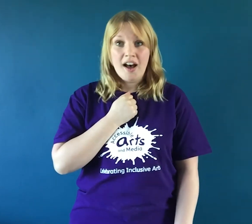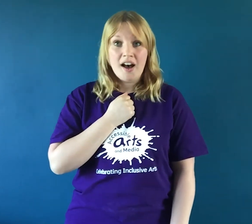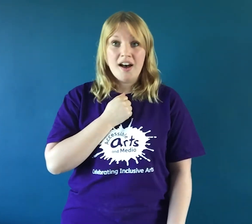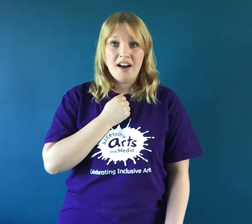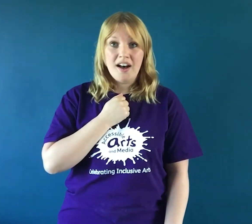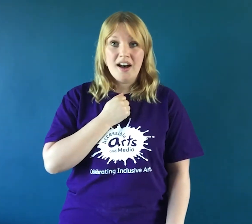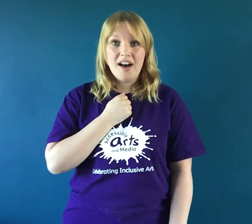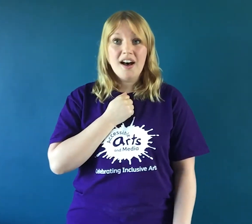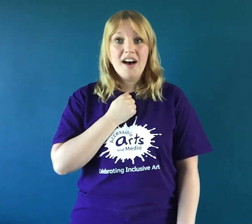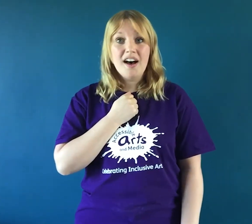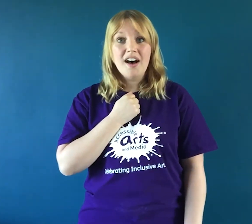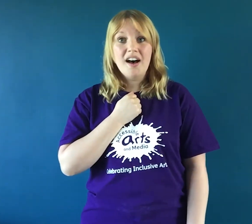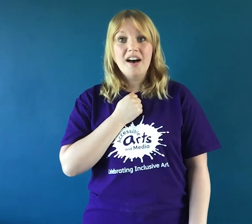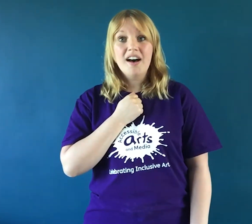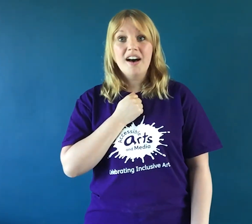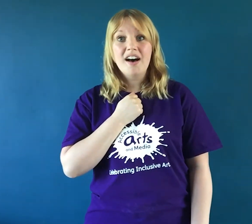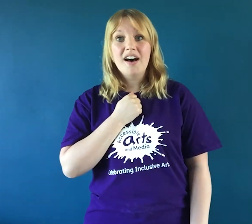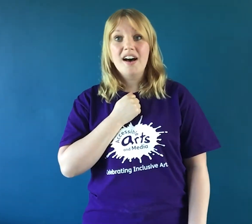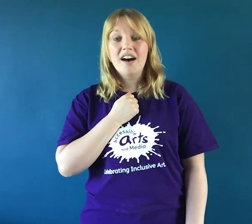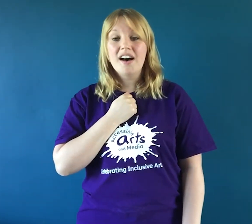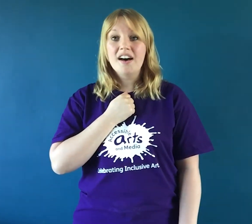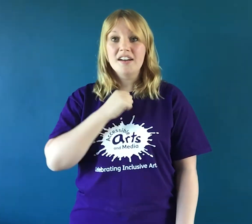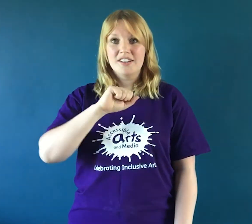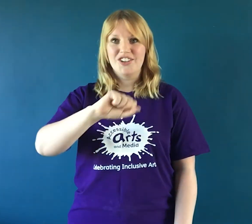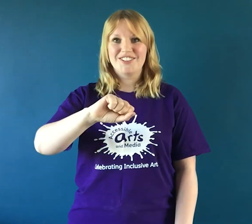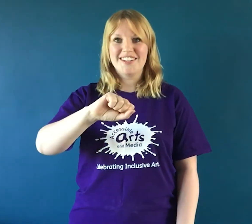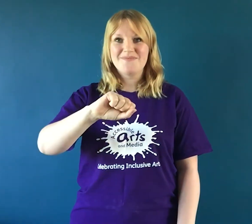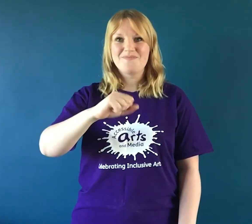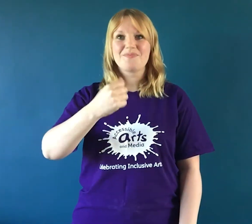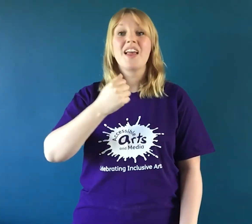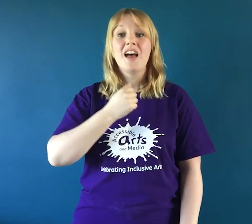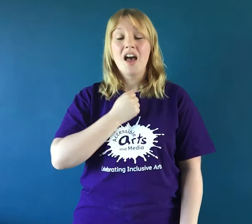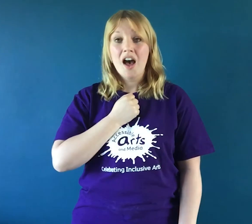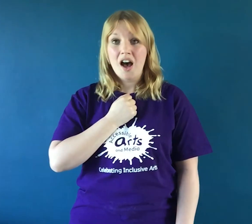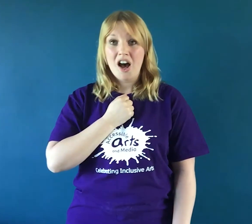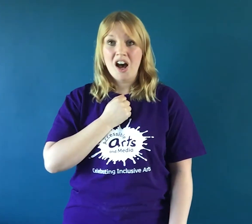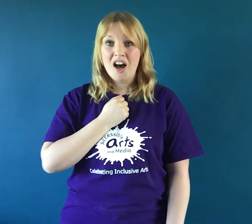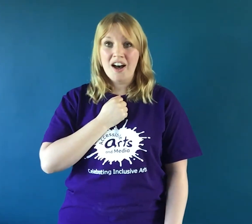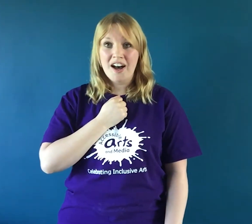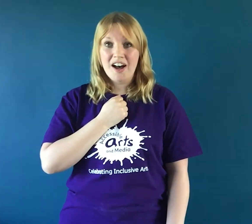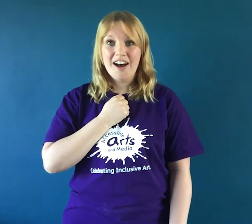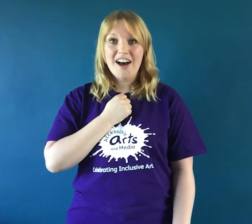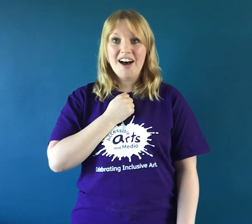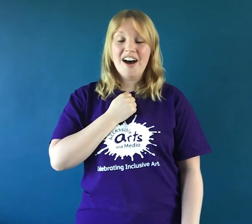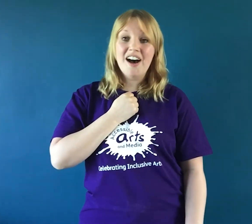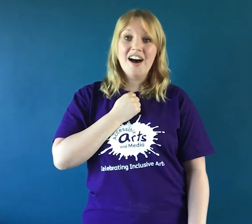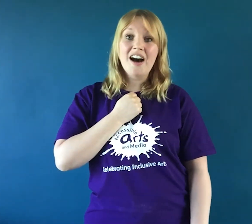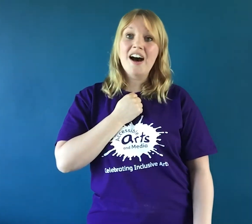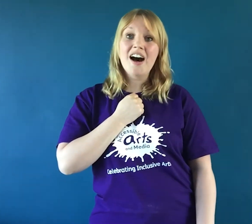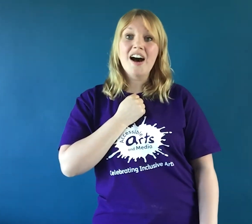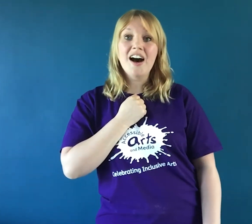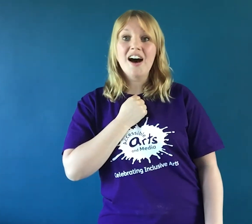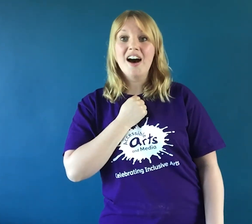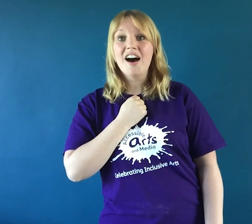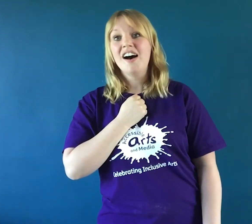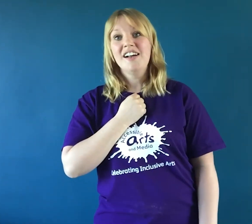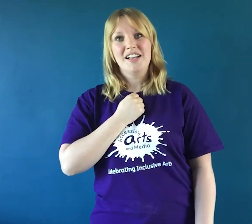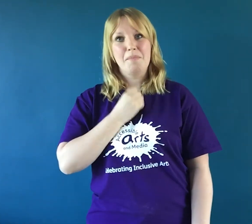Ah, ah, ah. Your turn. Ah, ah, ah.